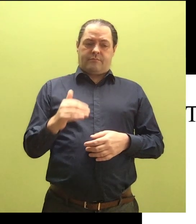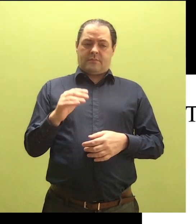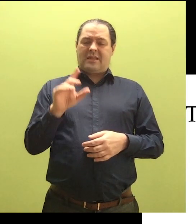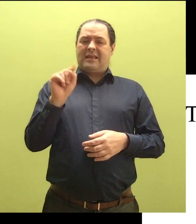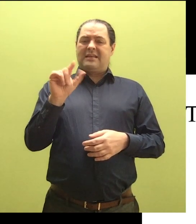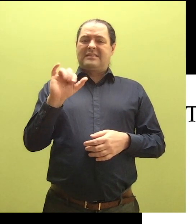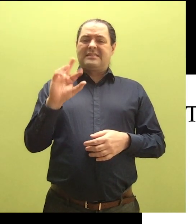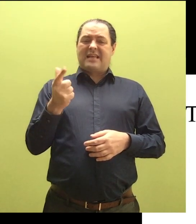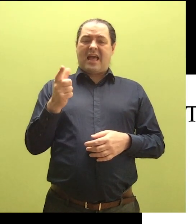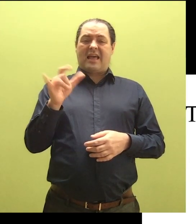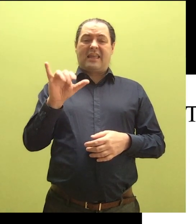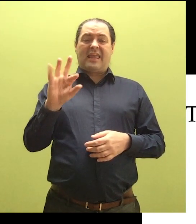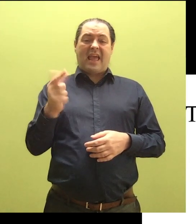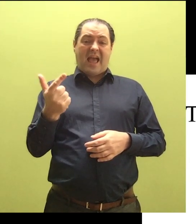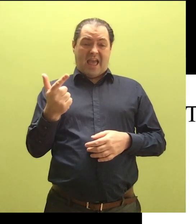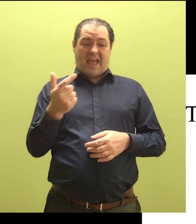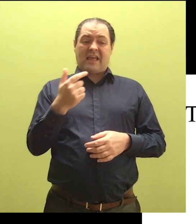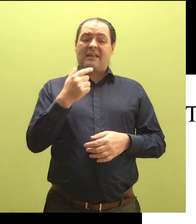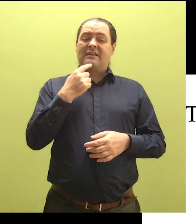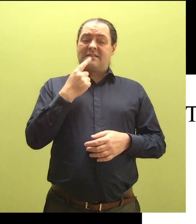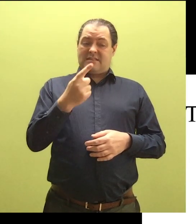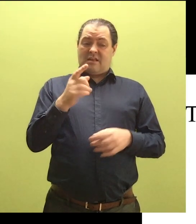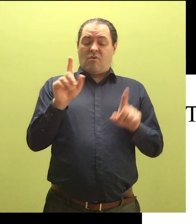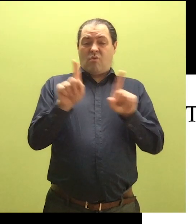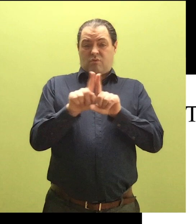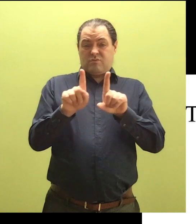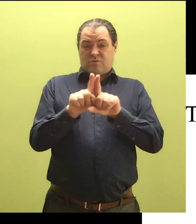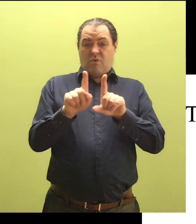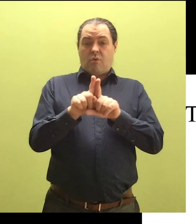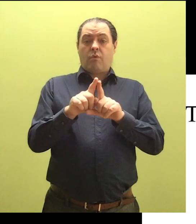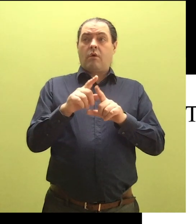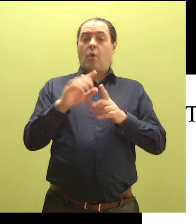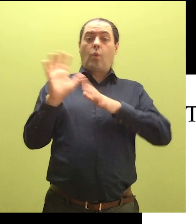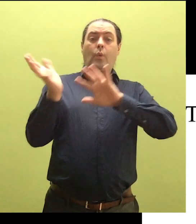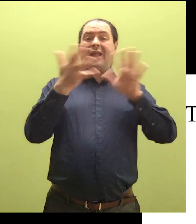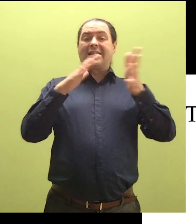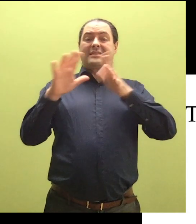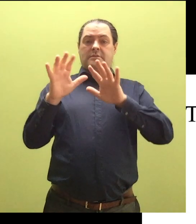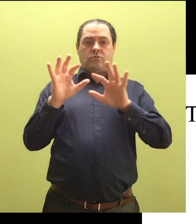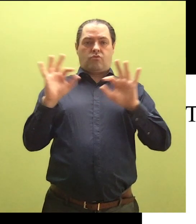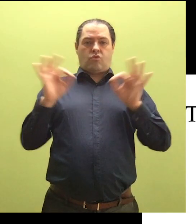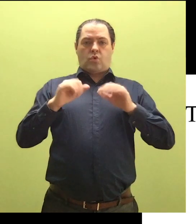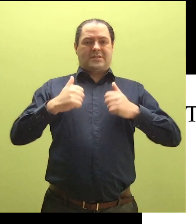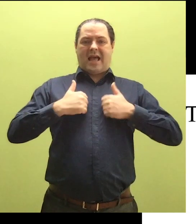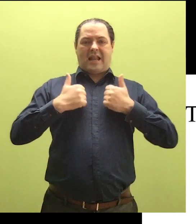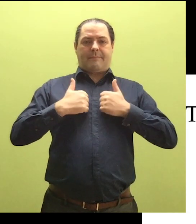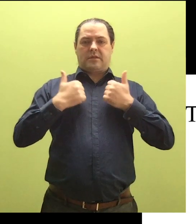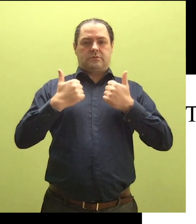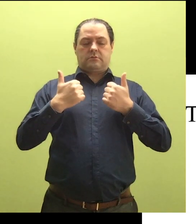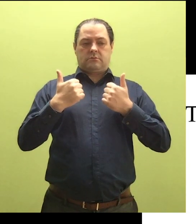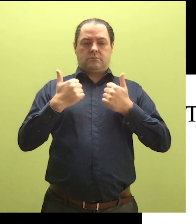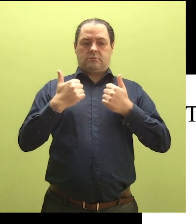contra Benedicto & Brentari in 10, where the causer is an inanimate entity, the wind and clause is naturally transitive.